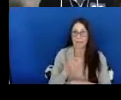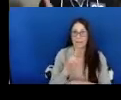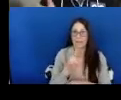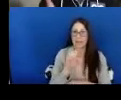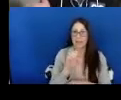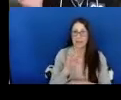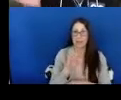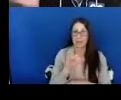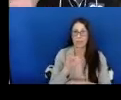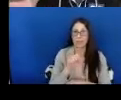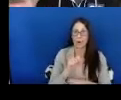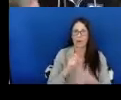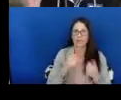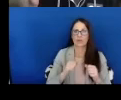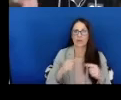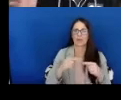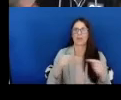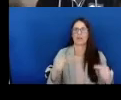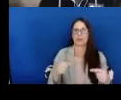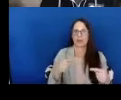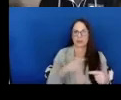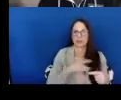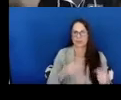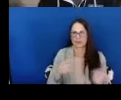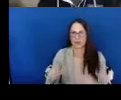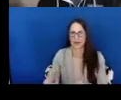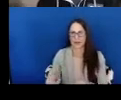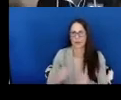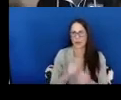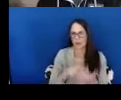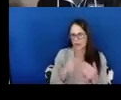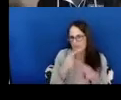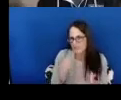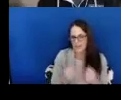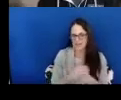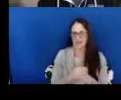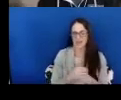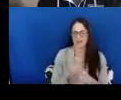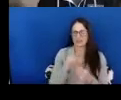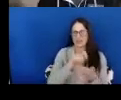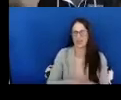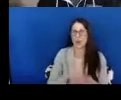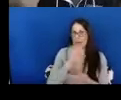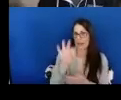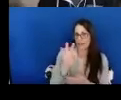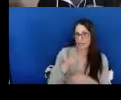this trend, at least in some of the things that she said she wrote that if local education